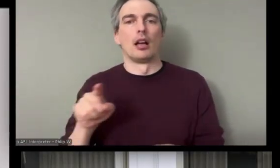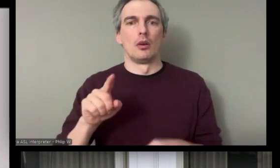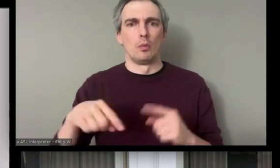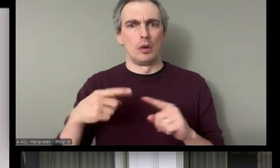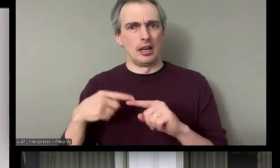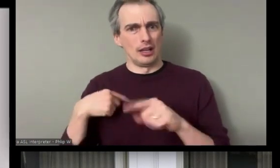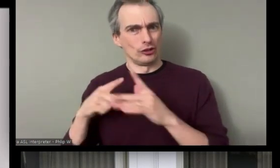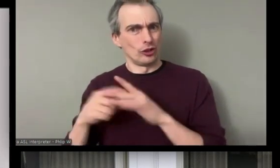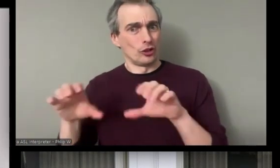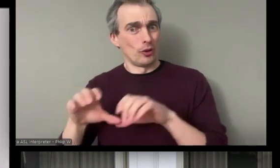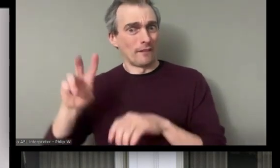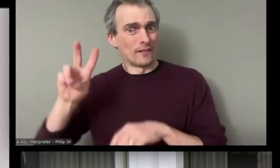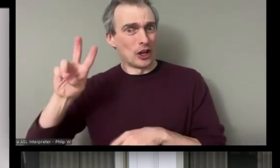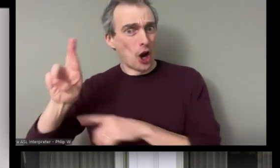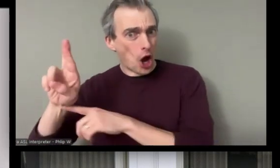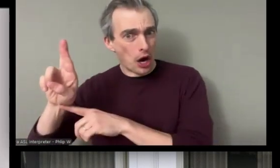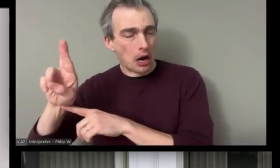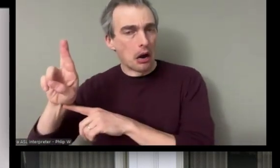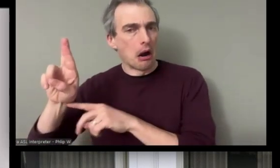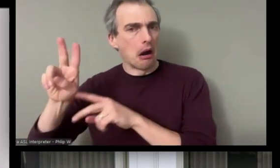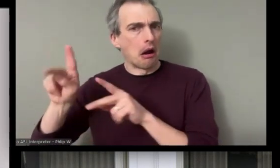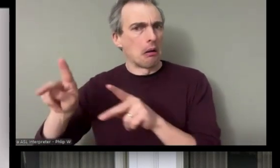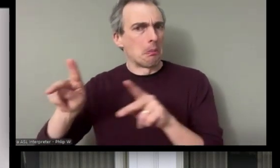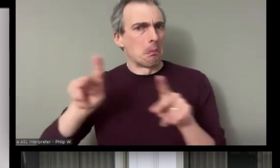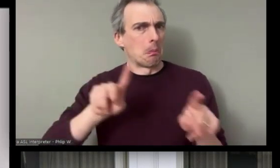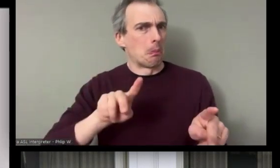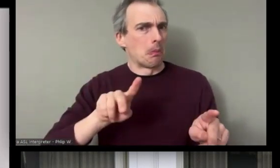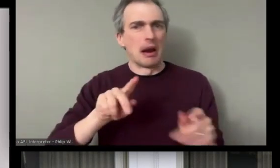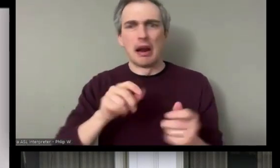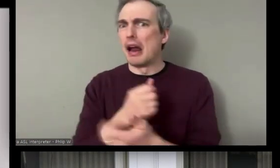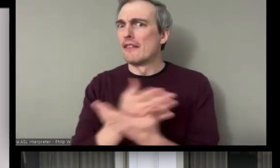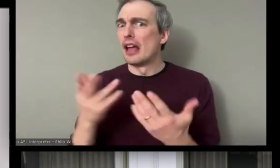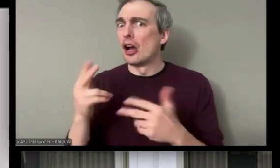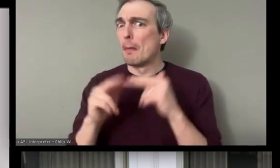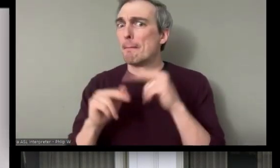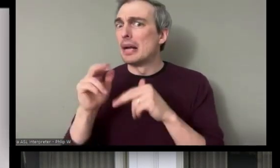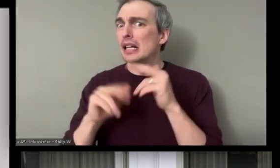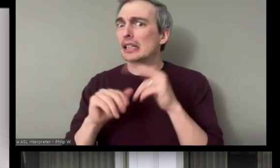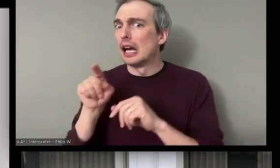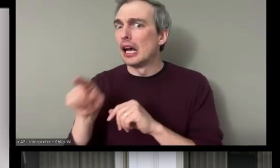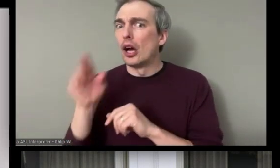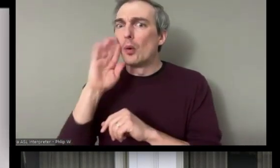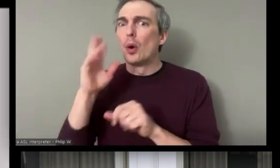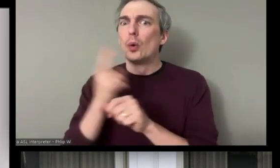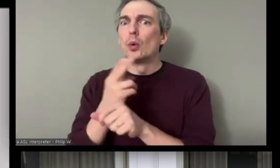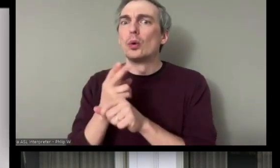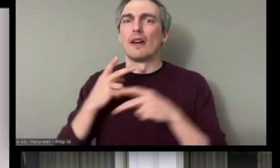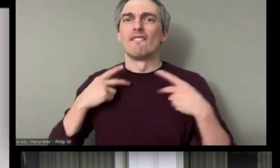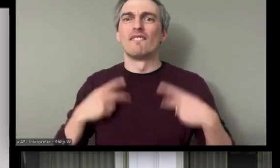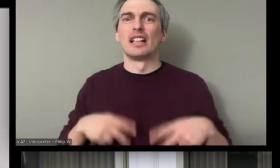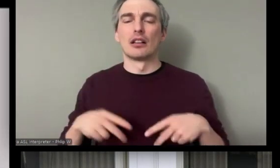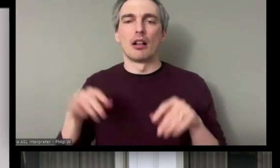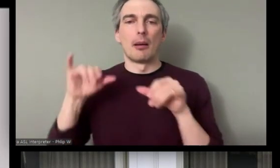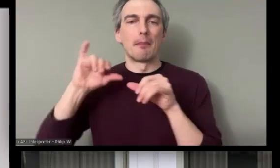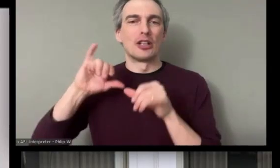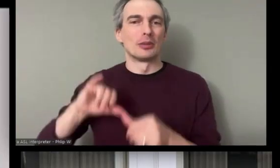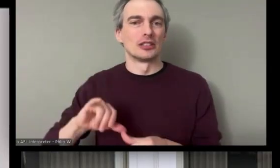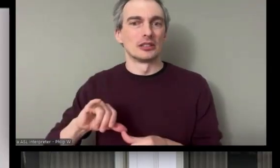are getting into -- everything you're building is using physical measurements. People that are really good at working in virtual reality